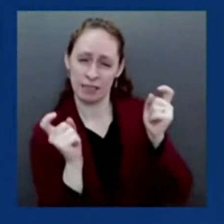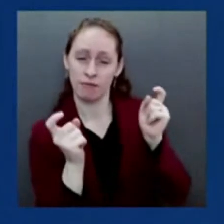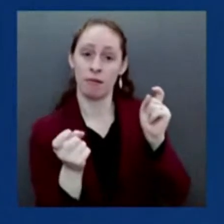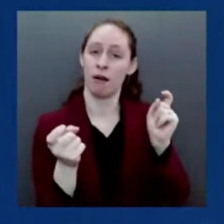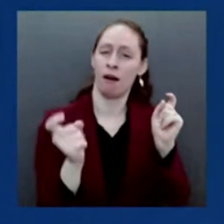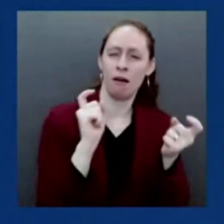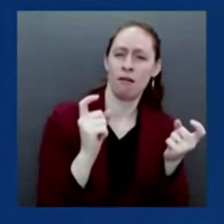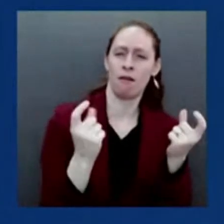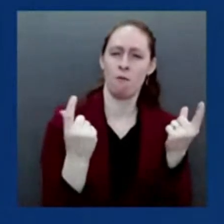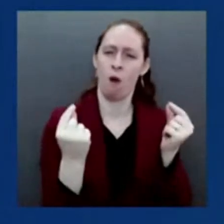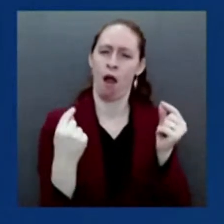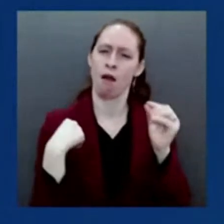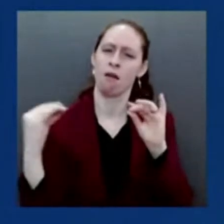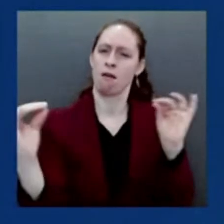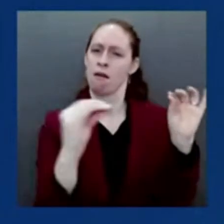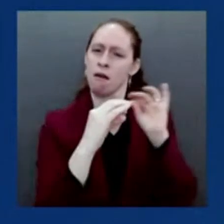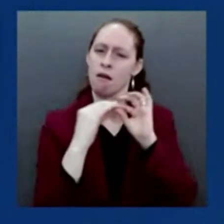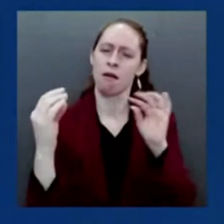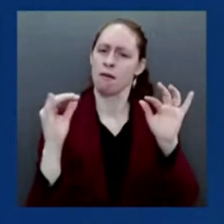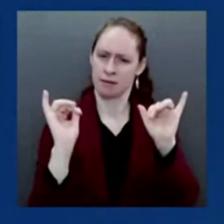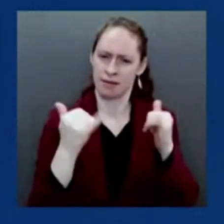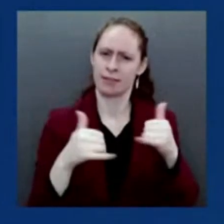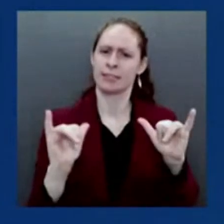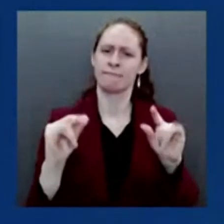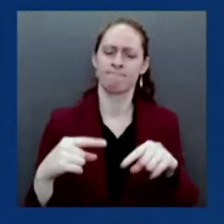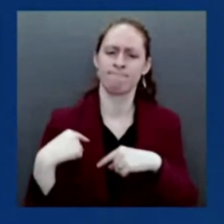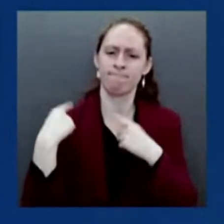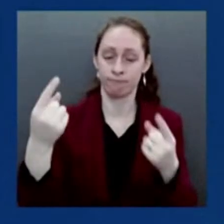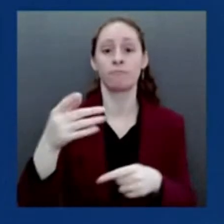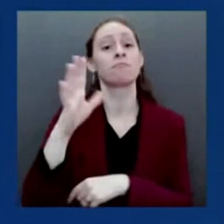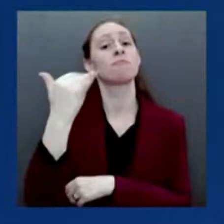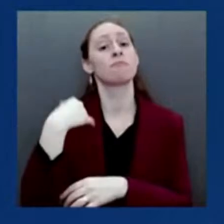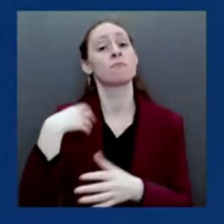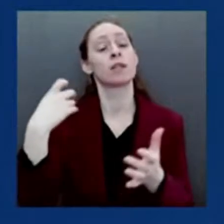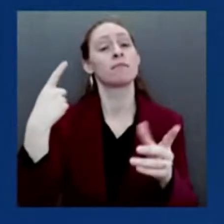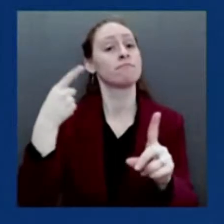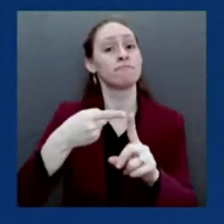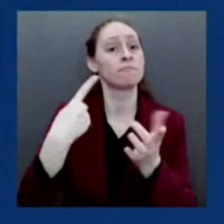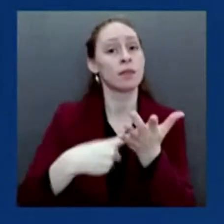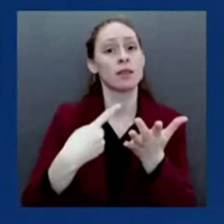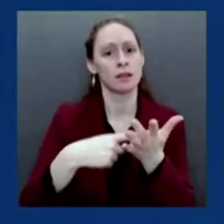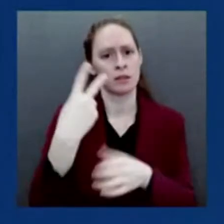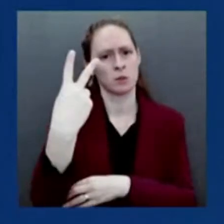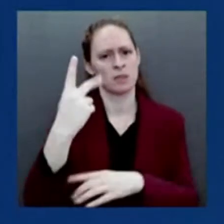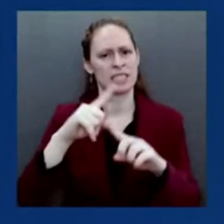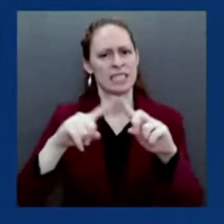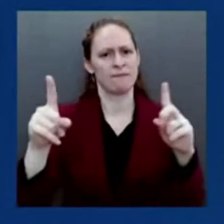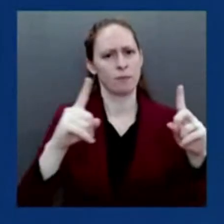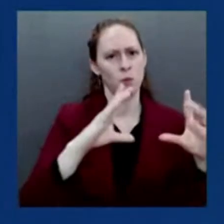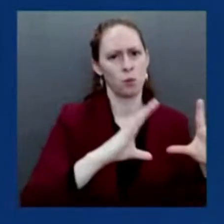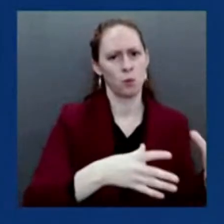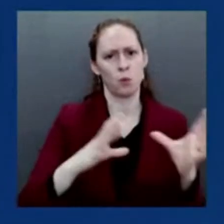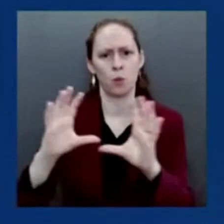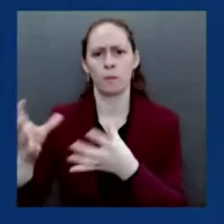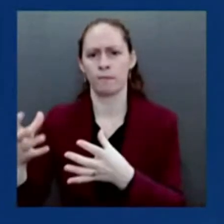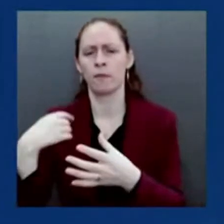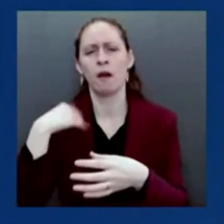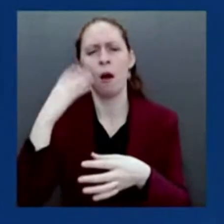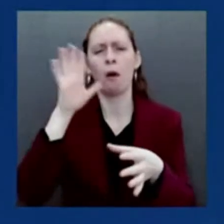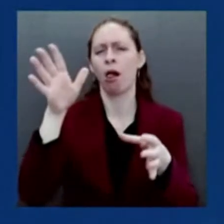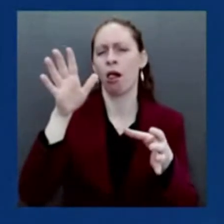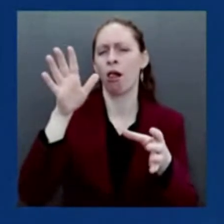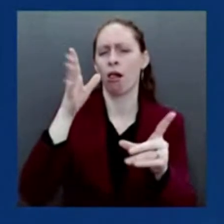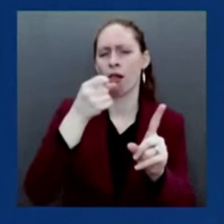LET'S TAKE A LOOK AT WHAT WE